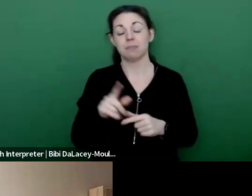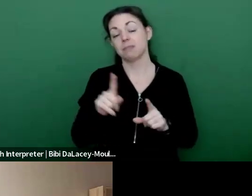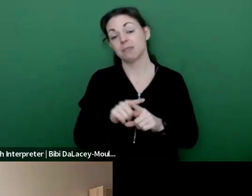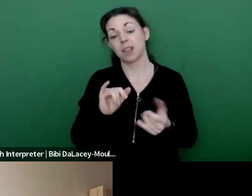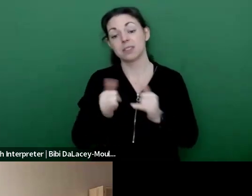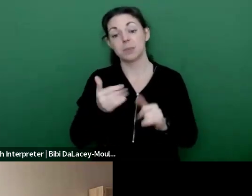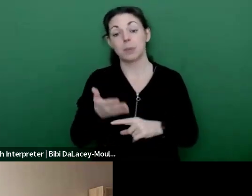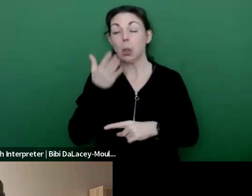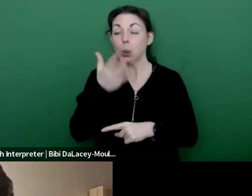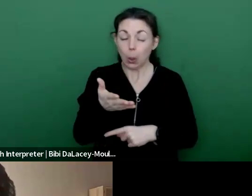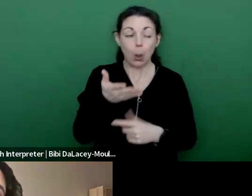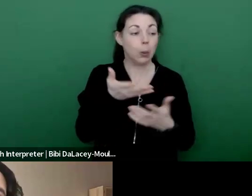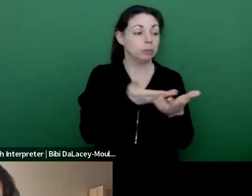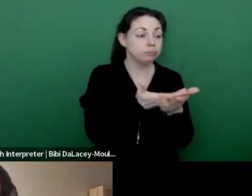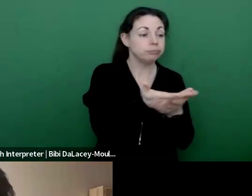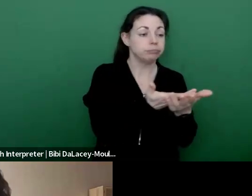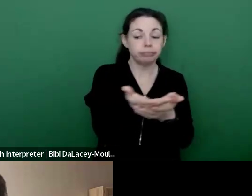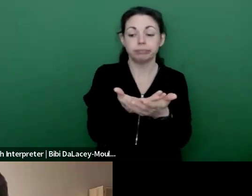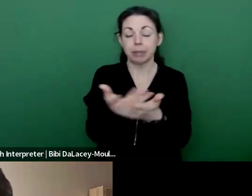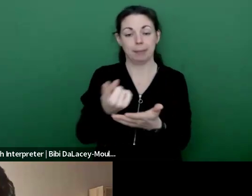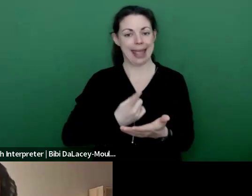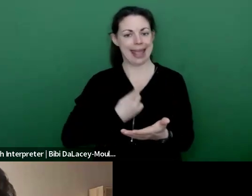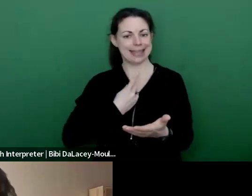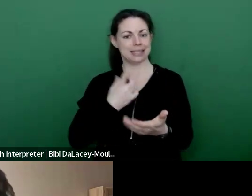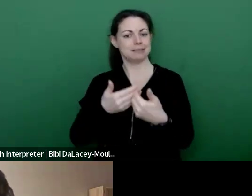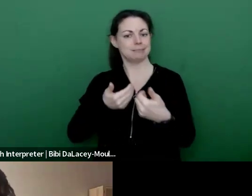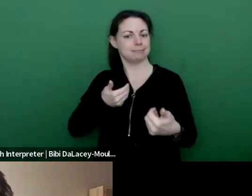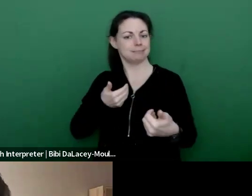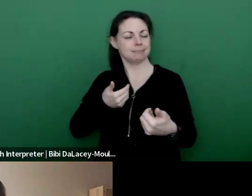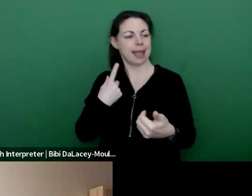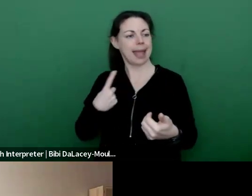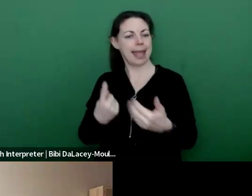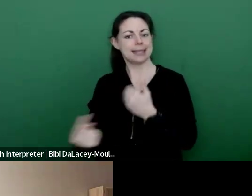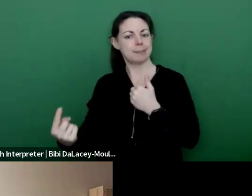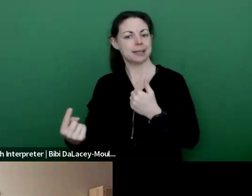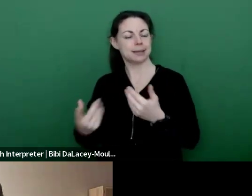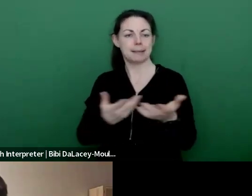because you're talking to people as an independent party, so you're getting that lived experience. Maybe people are more frank and